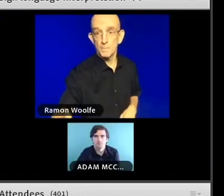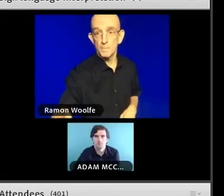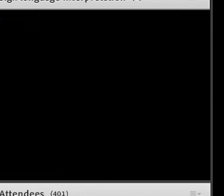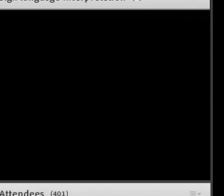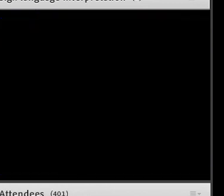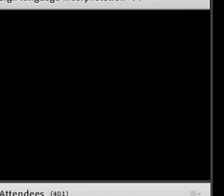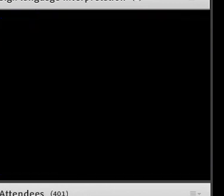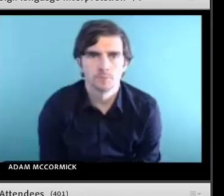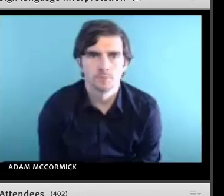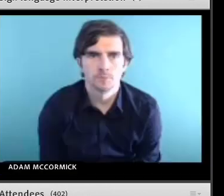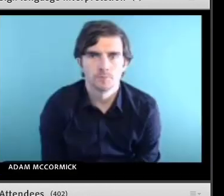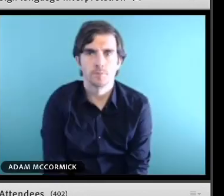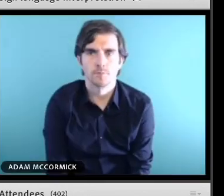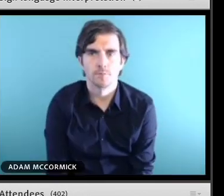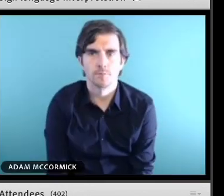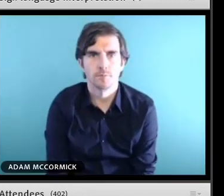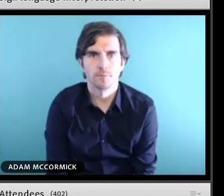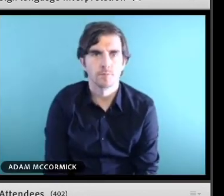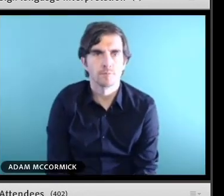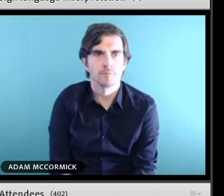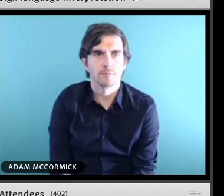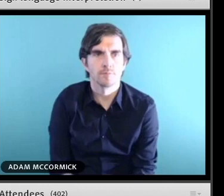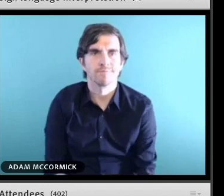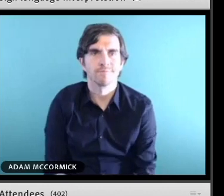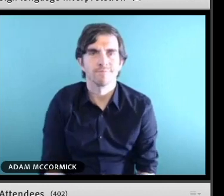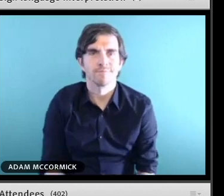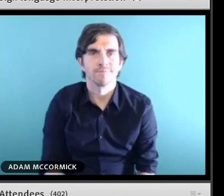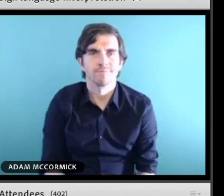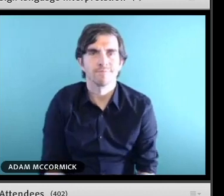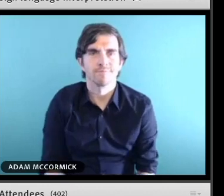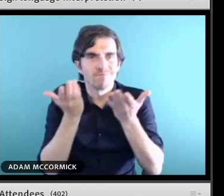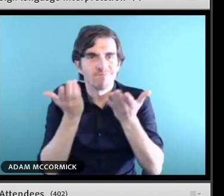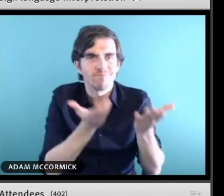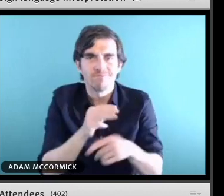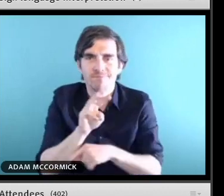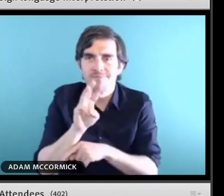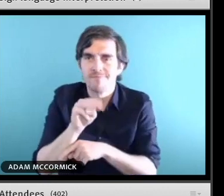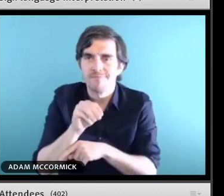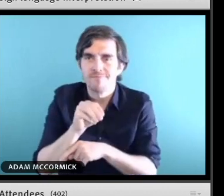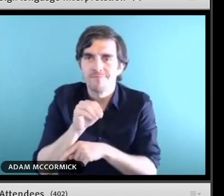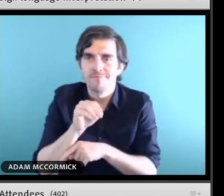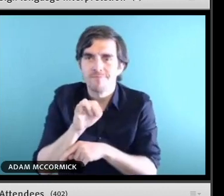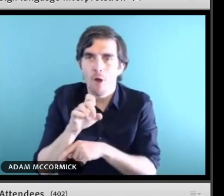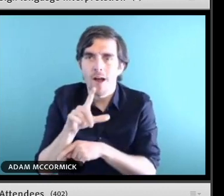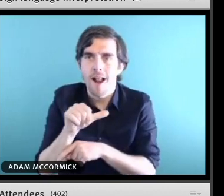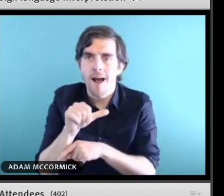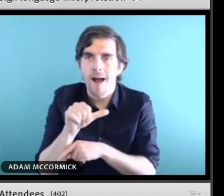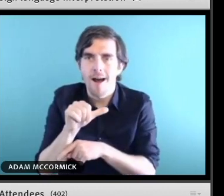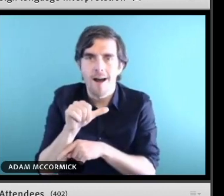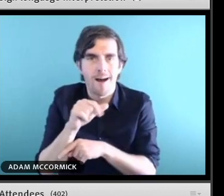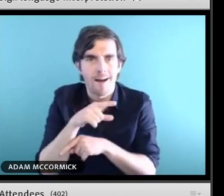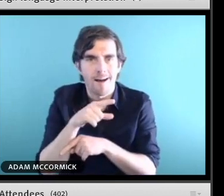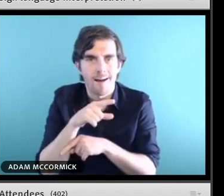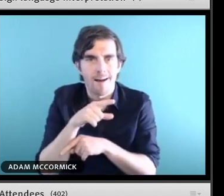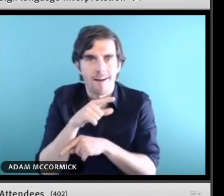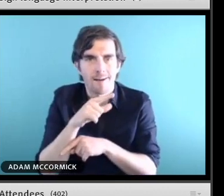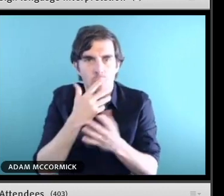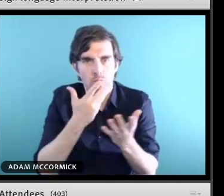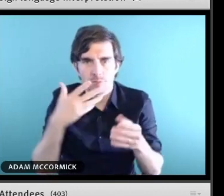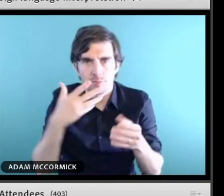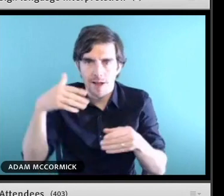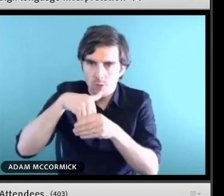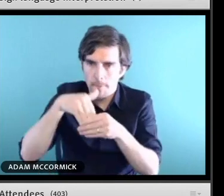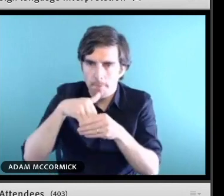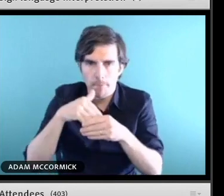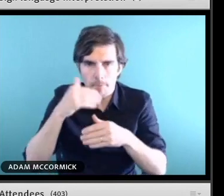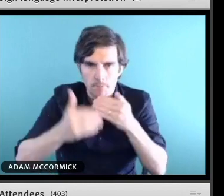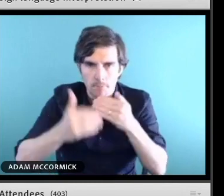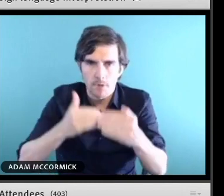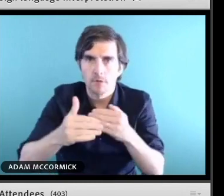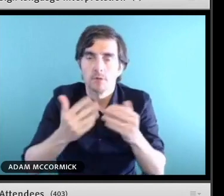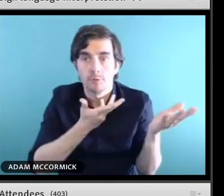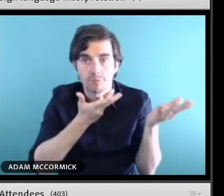We have with us a program specialist on disability inclusive humanitarian action.